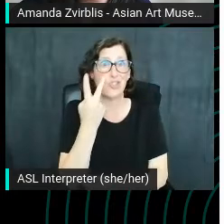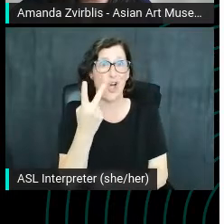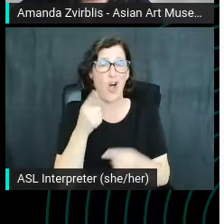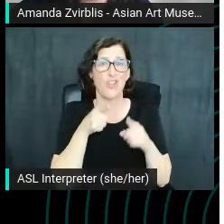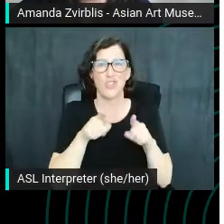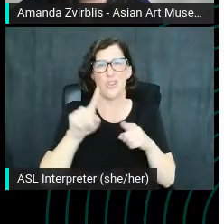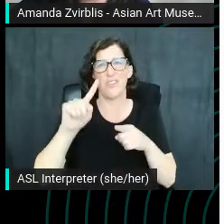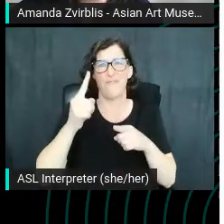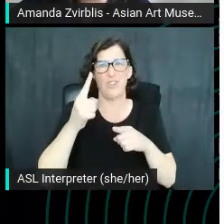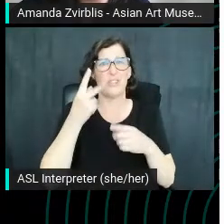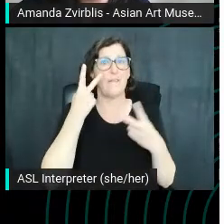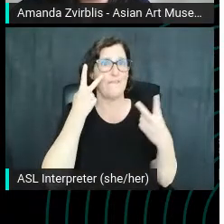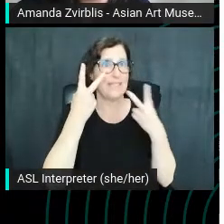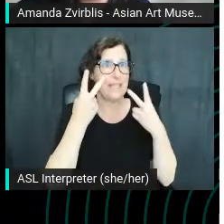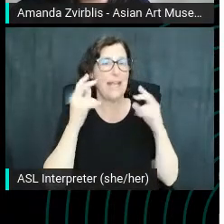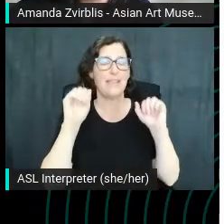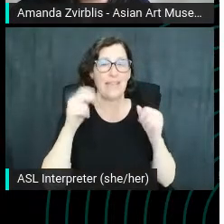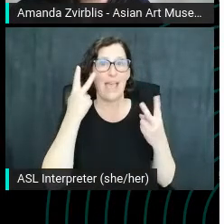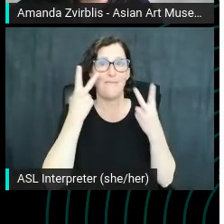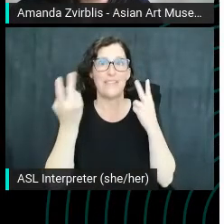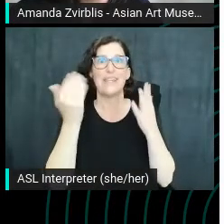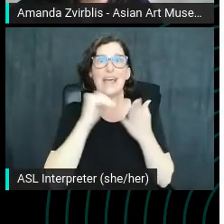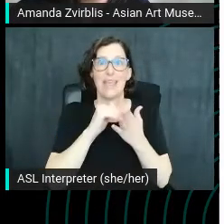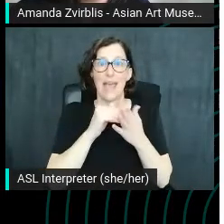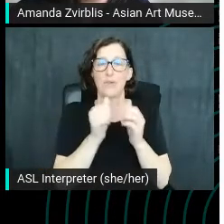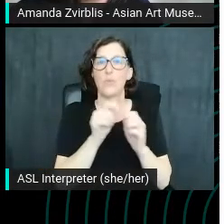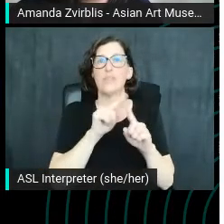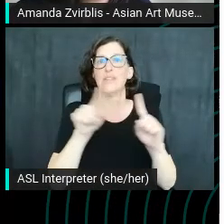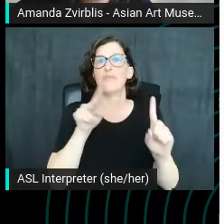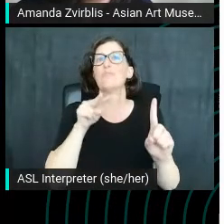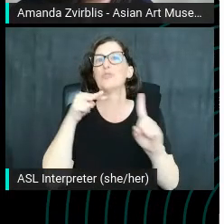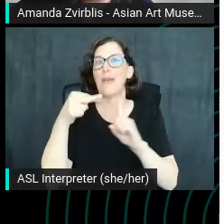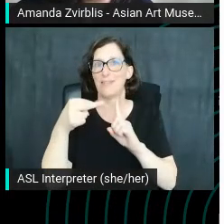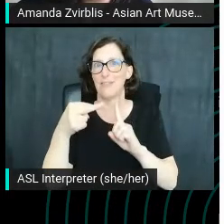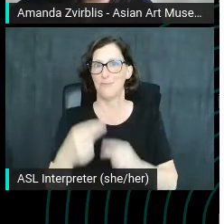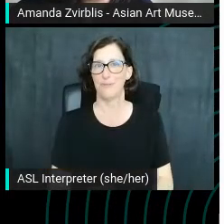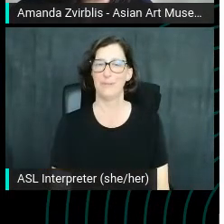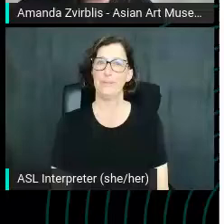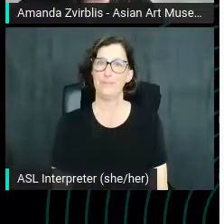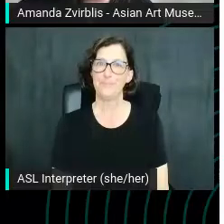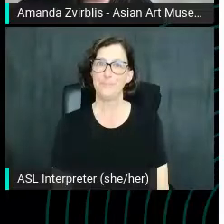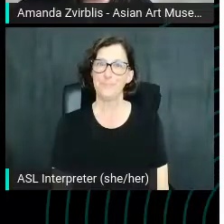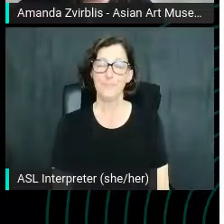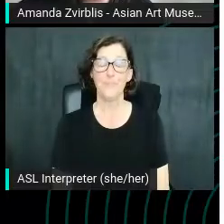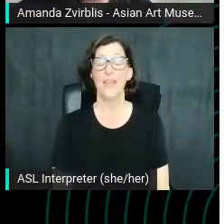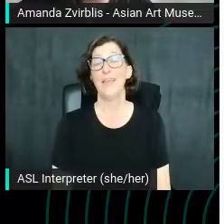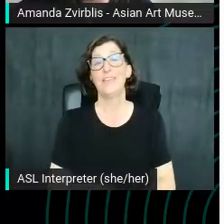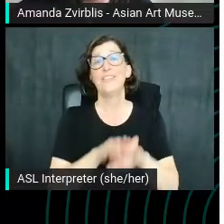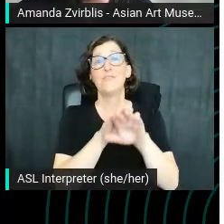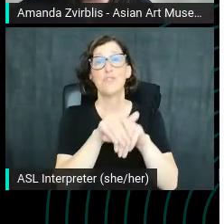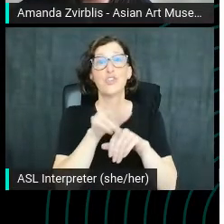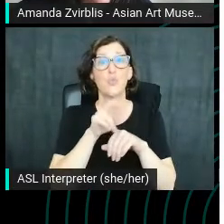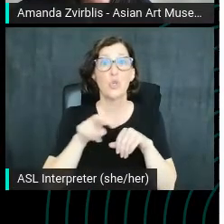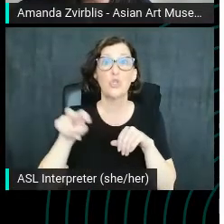and they can visit again with a different perspective. But these virtual tours are time intensive to make,